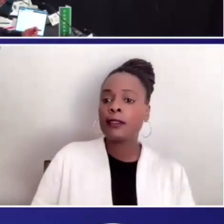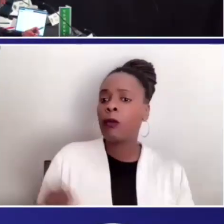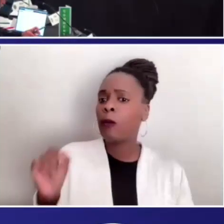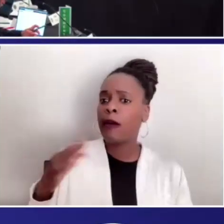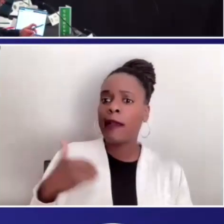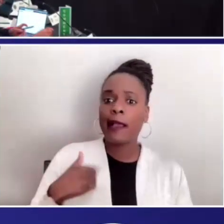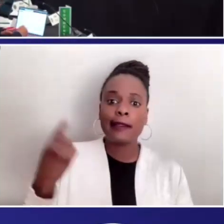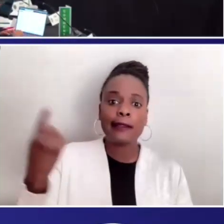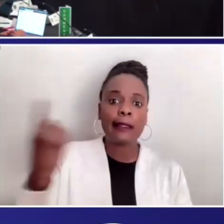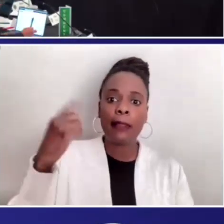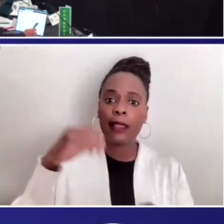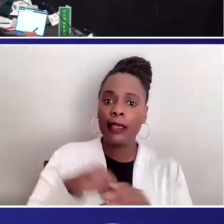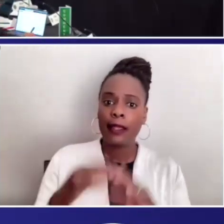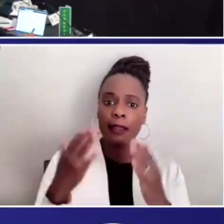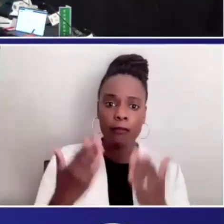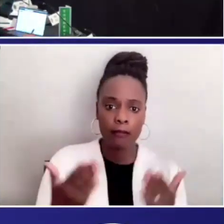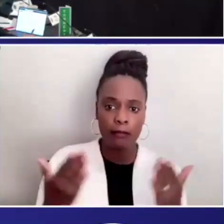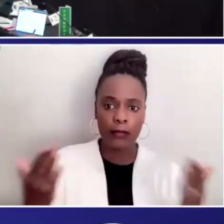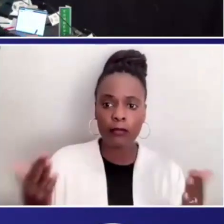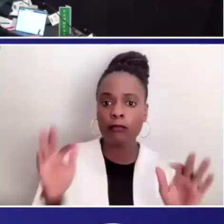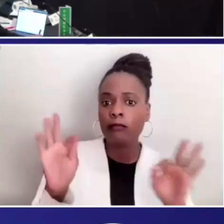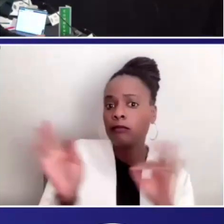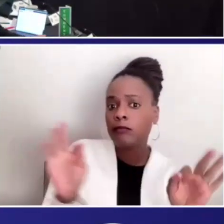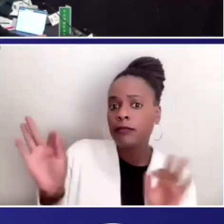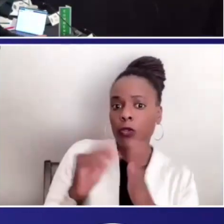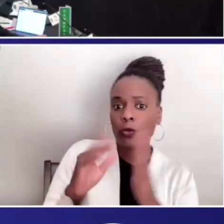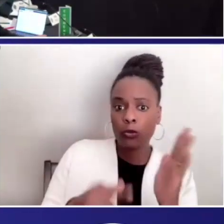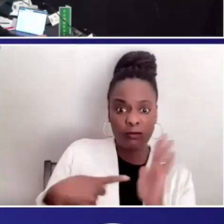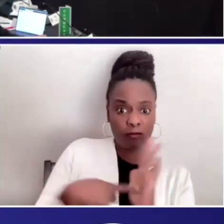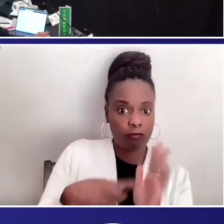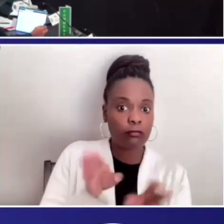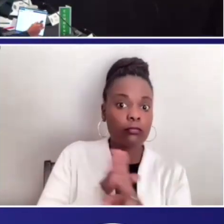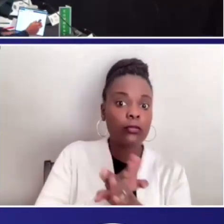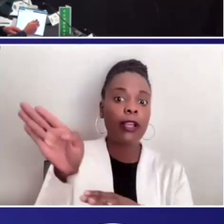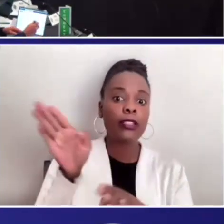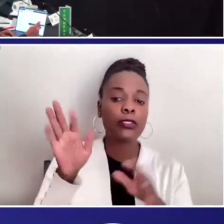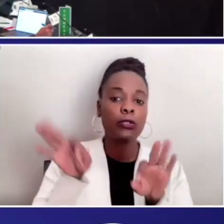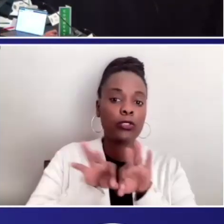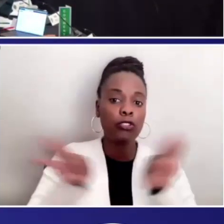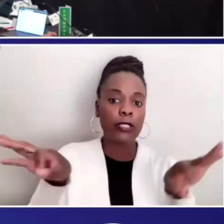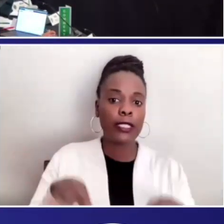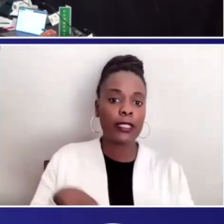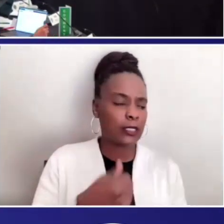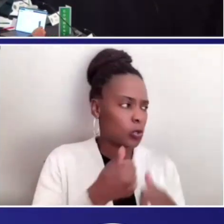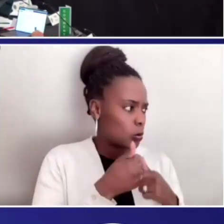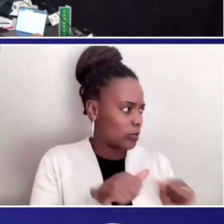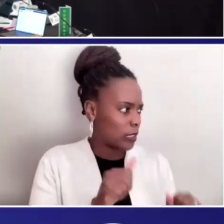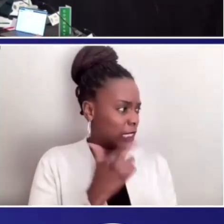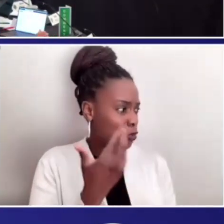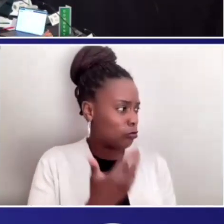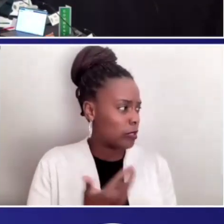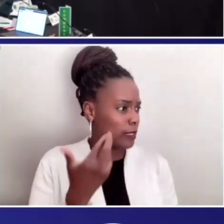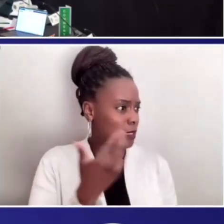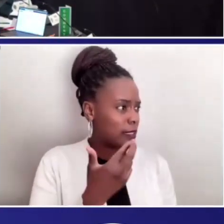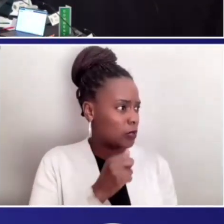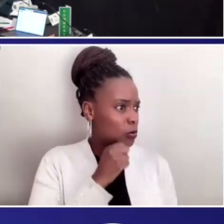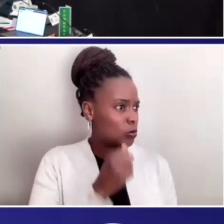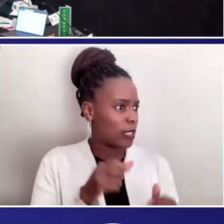materials that told students that this is a professional degree. So would there be any reason to not put into Romanette three,